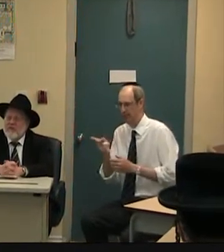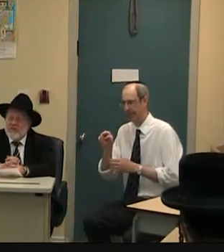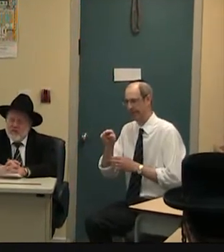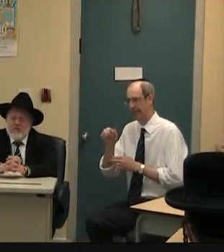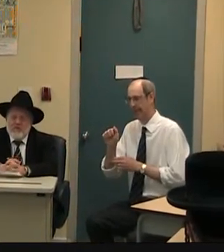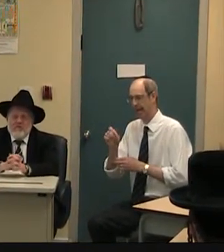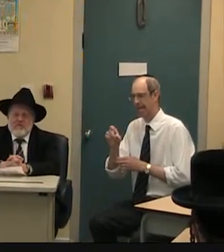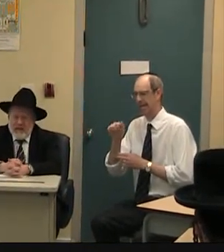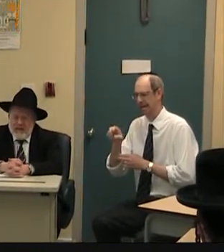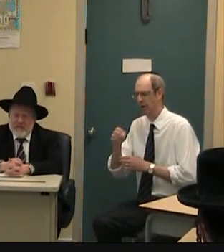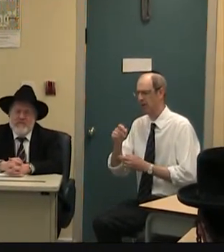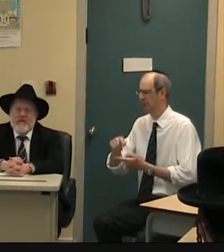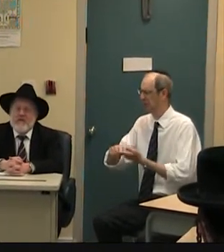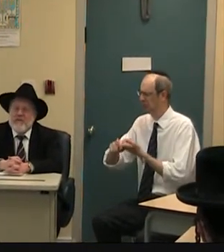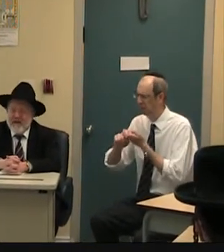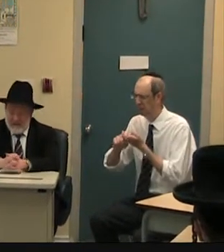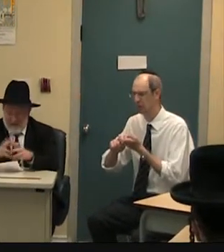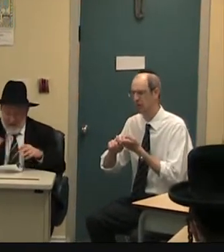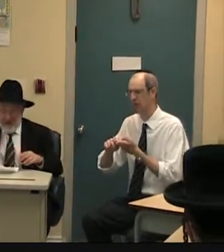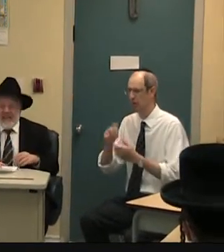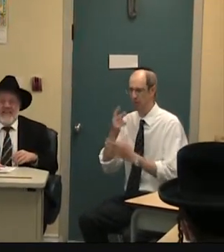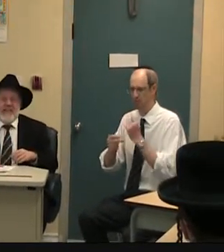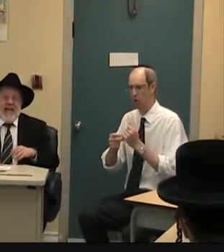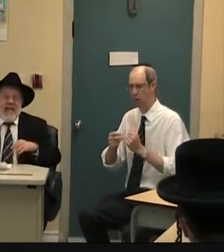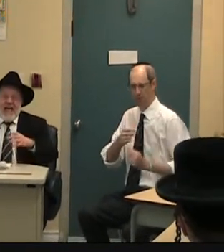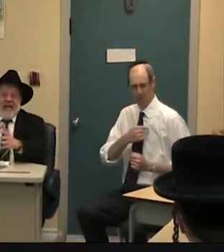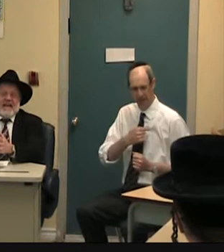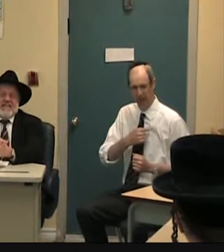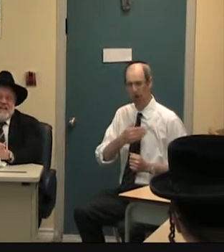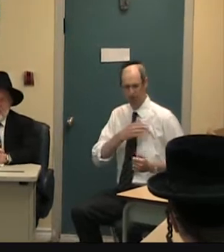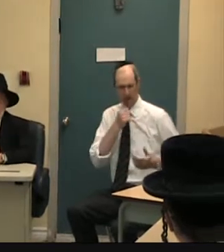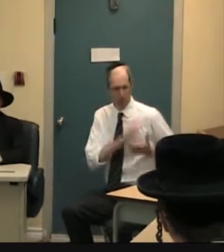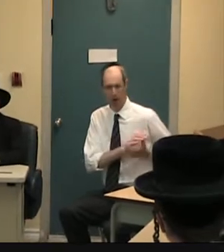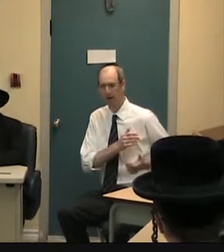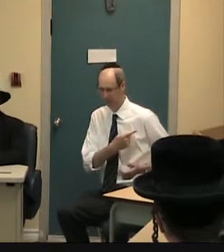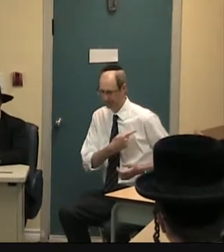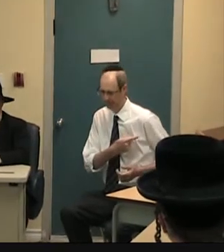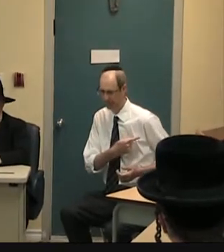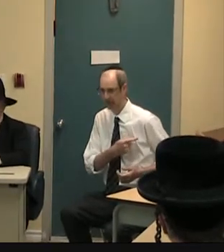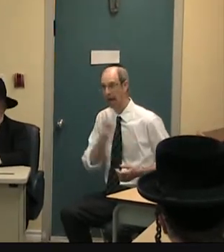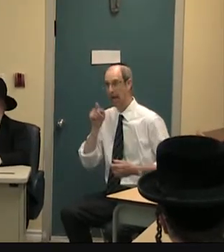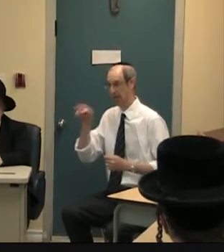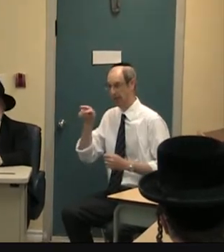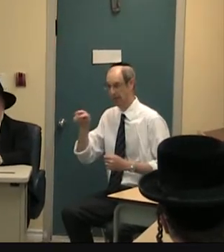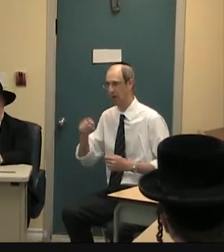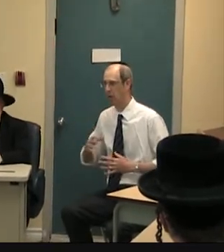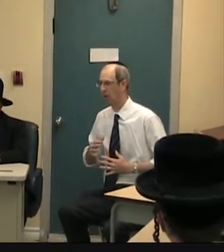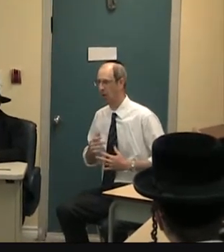good good friends with both my wife and I. I'll tell you that he's an inspiration because he's a busy doctor